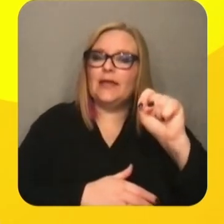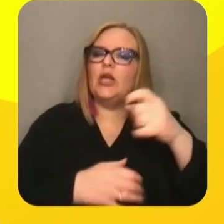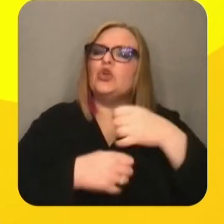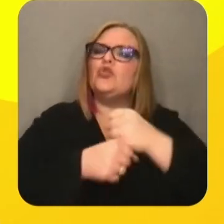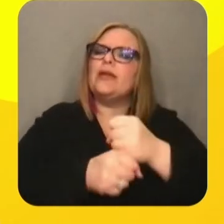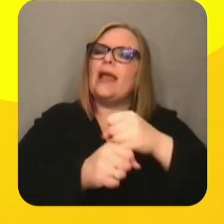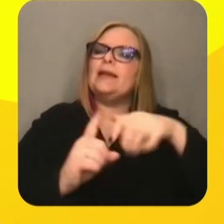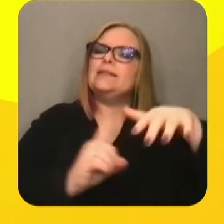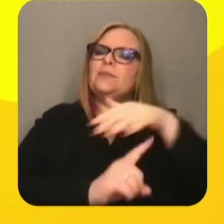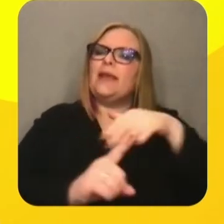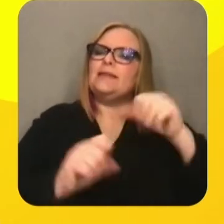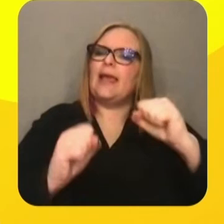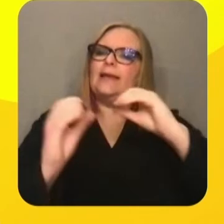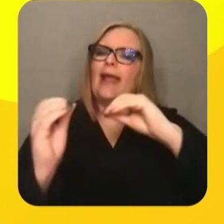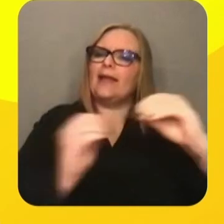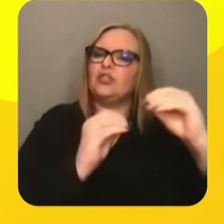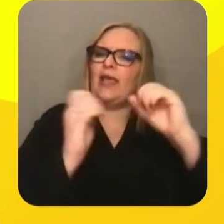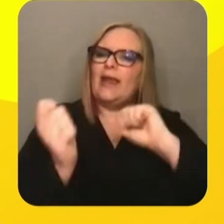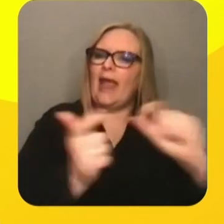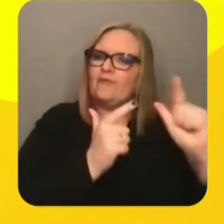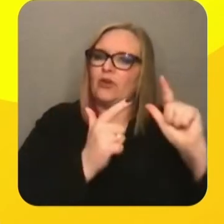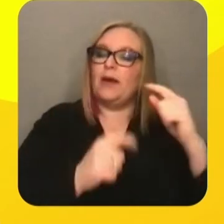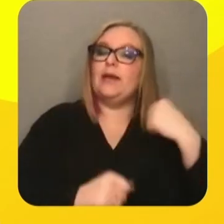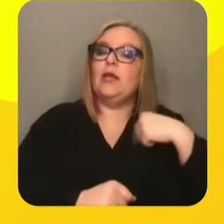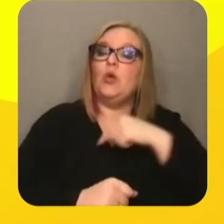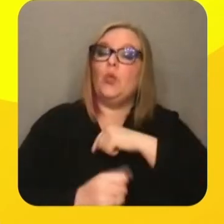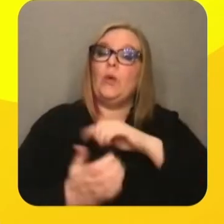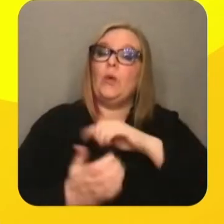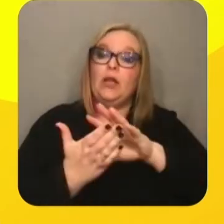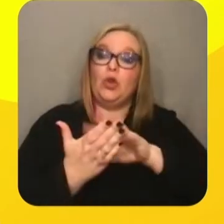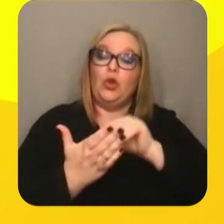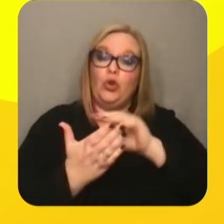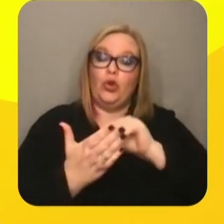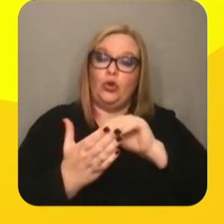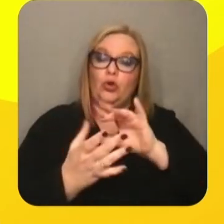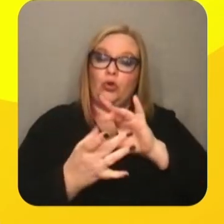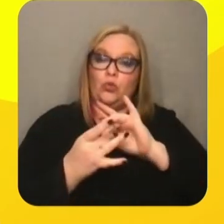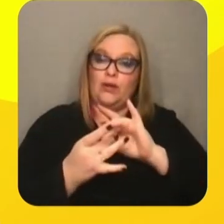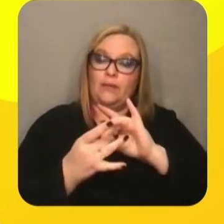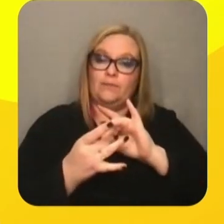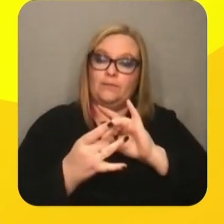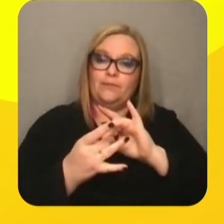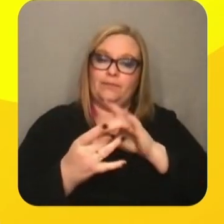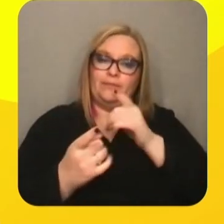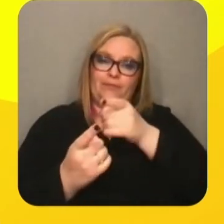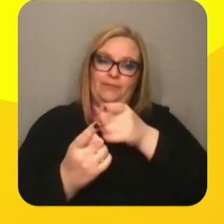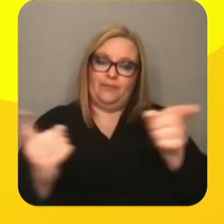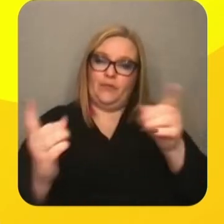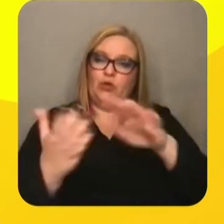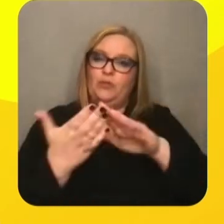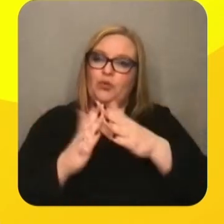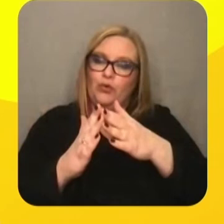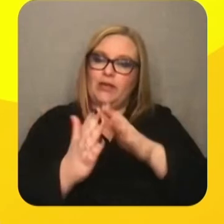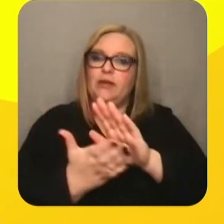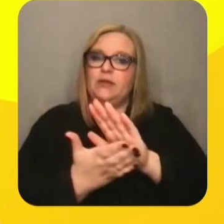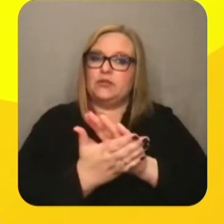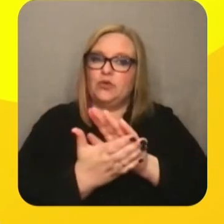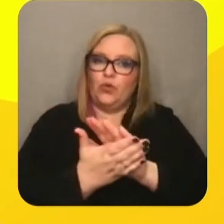So, we learn specific things about communities from school, from life, from families, from friends.